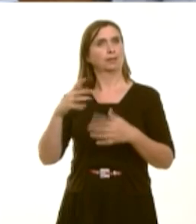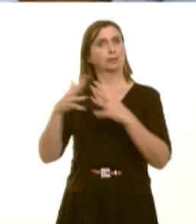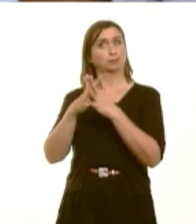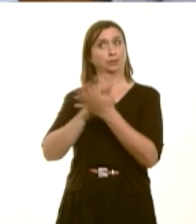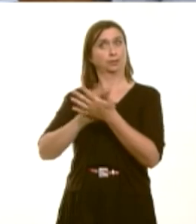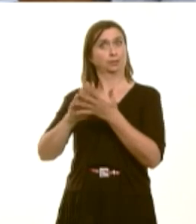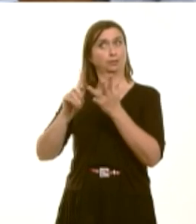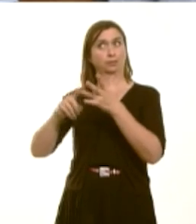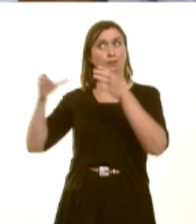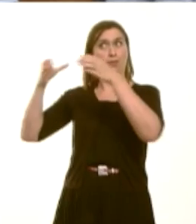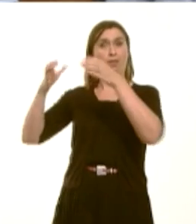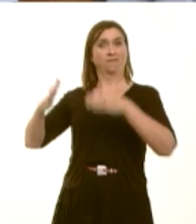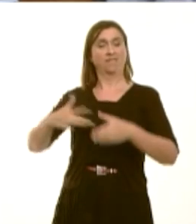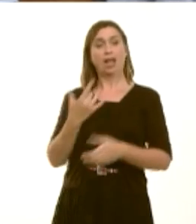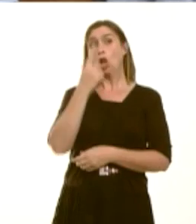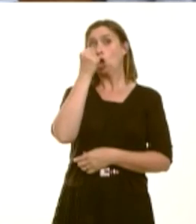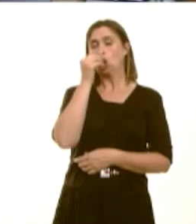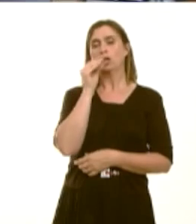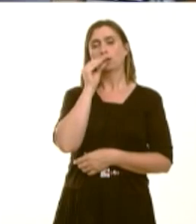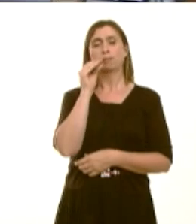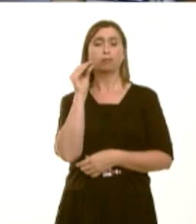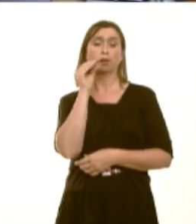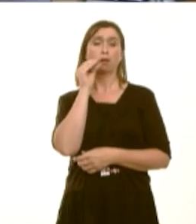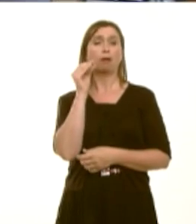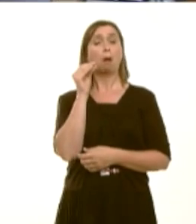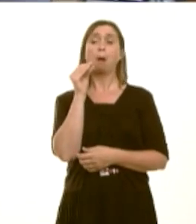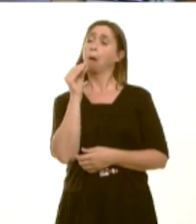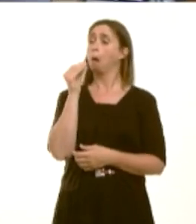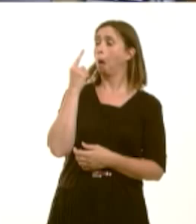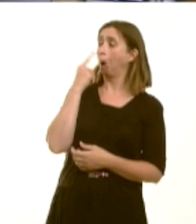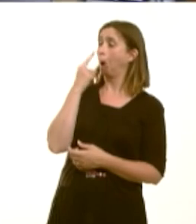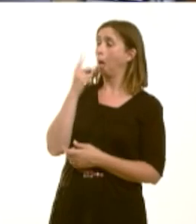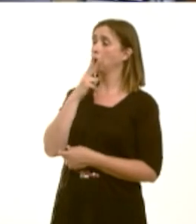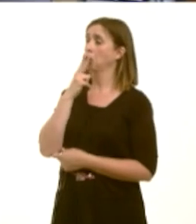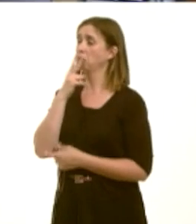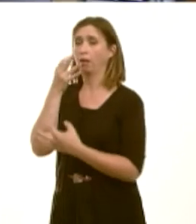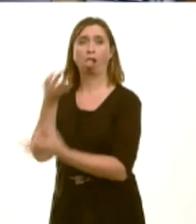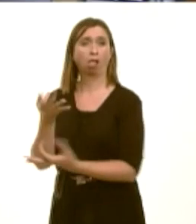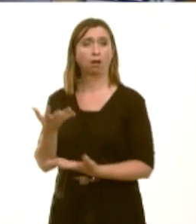to move people onto conventional cigarettes eventually? Kirsty Williams: First Minister, Iíve got no problem at all with restricting the sale